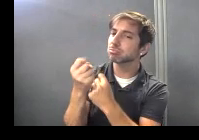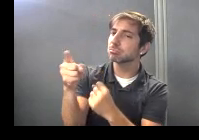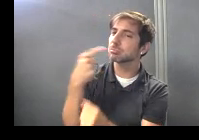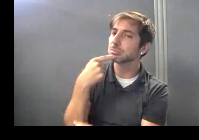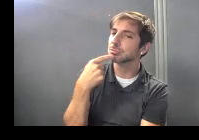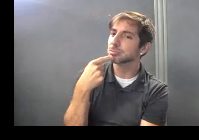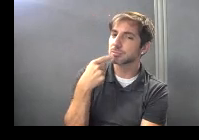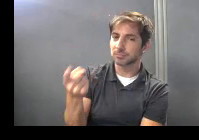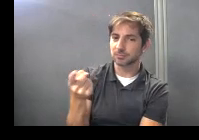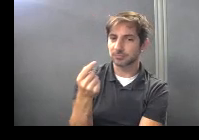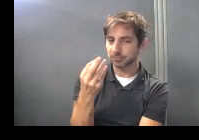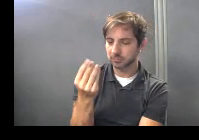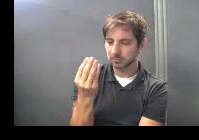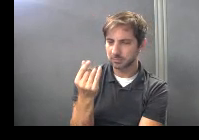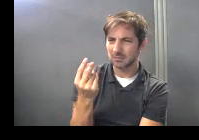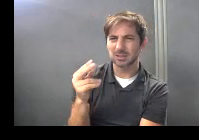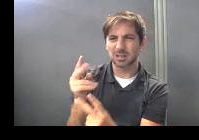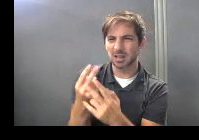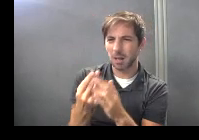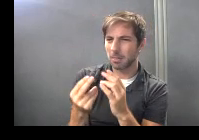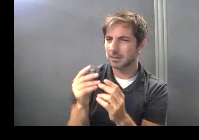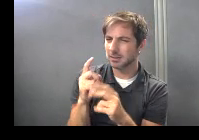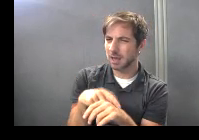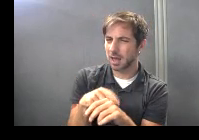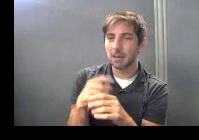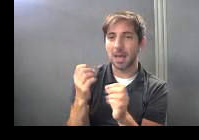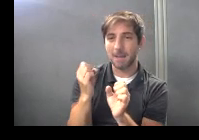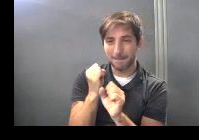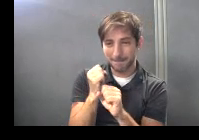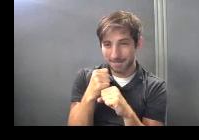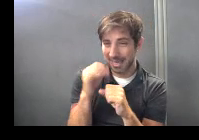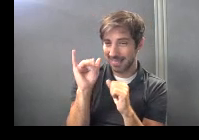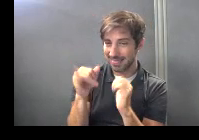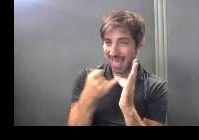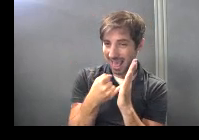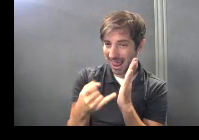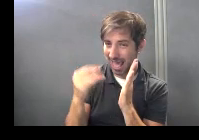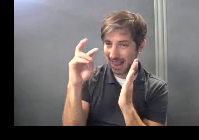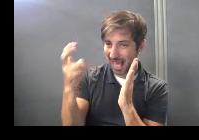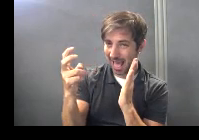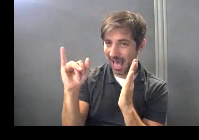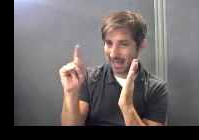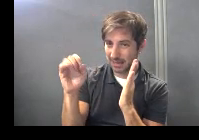YOU SAID PROBABLY A COUPLE OF TIMES. MAKE THE LINE ITEMS IN YOUR BUDGET.